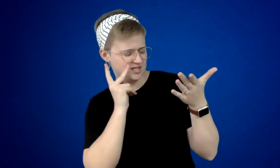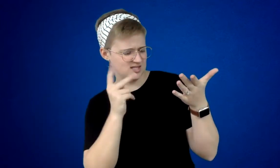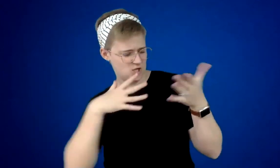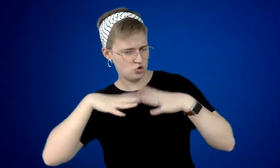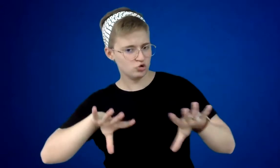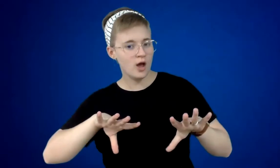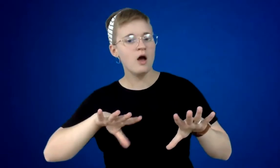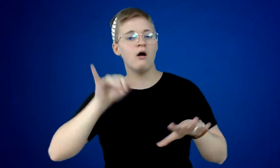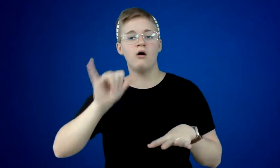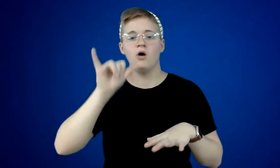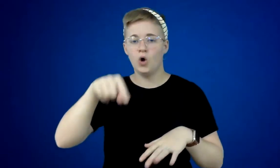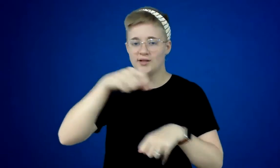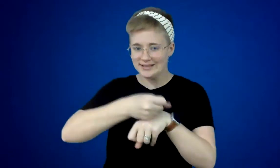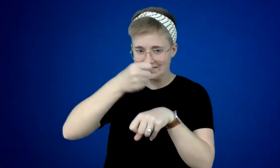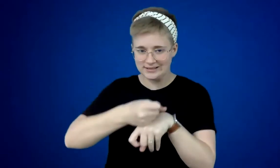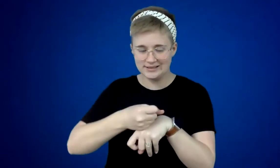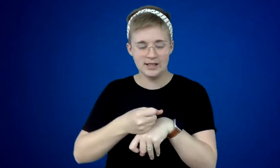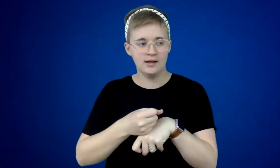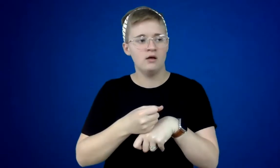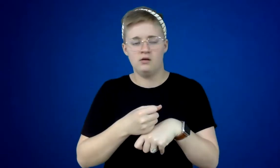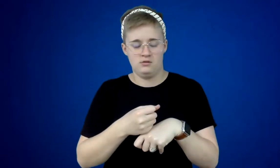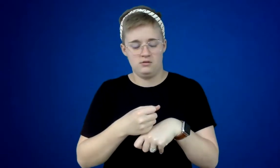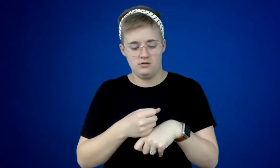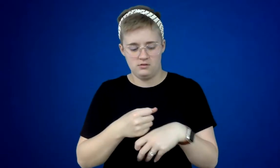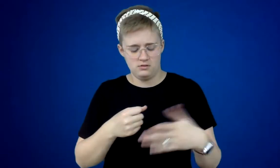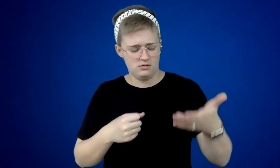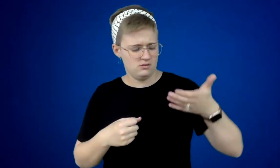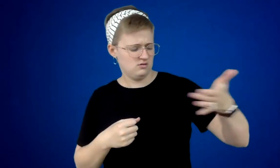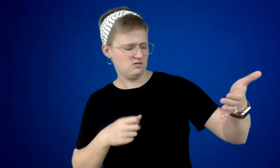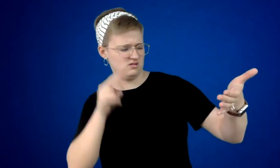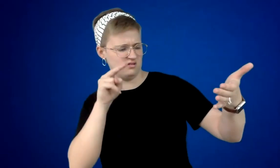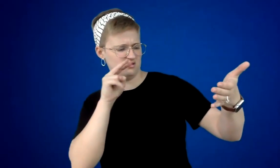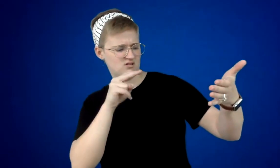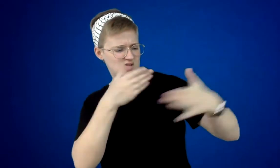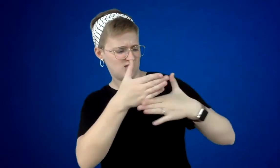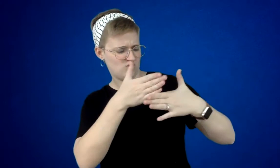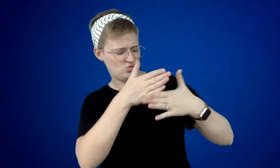in front of him and shook his head in wonder. It was just like his mother had always said: